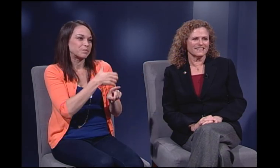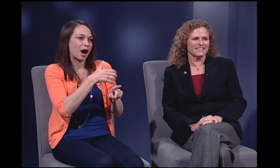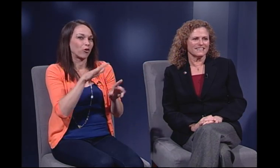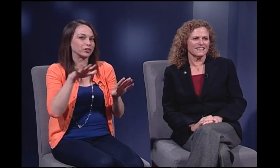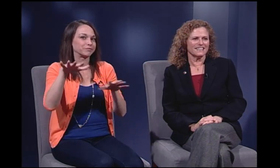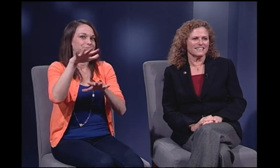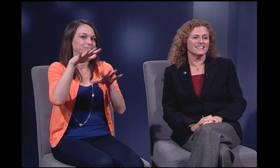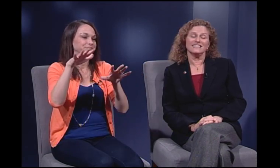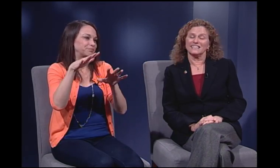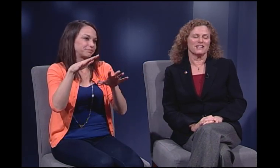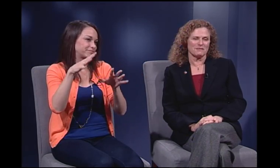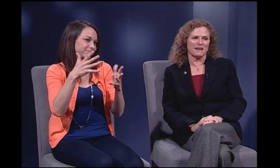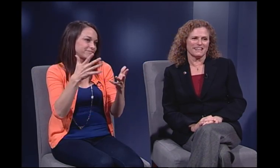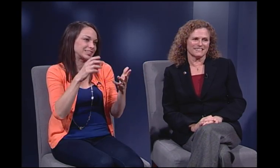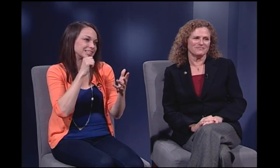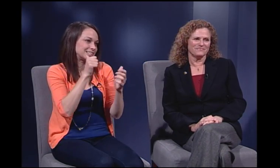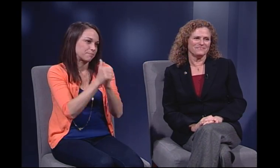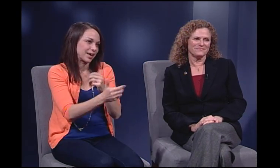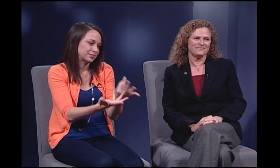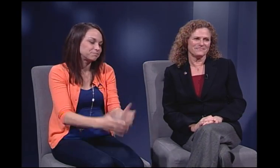and it didn't come to pass.